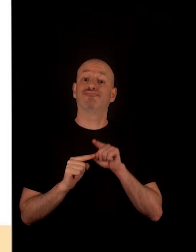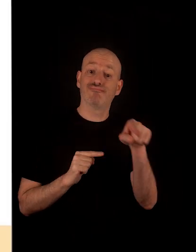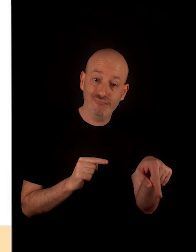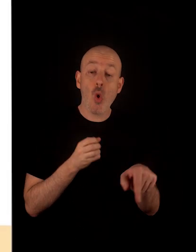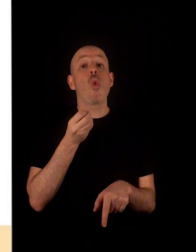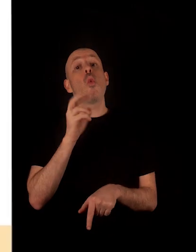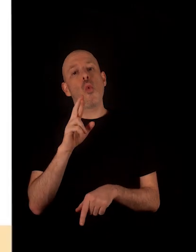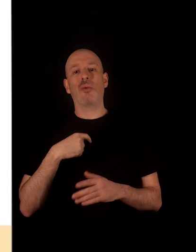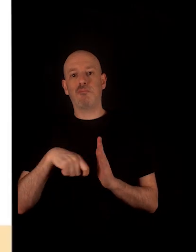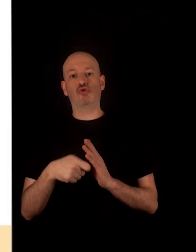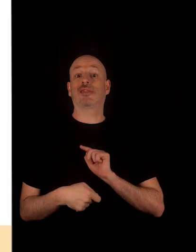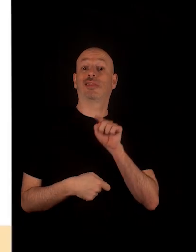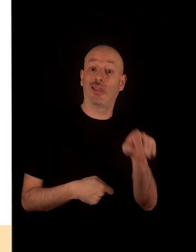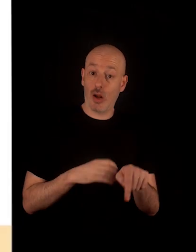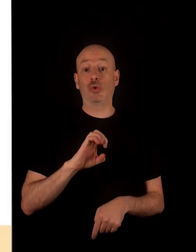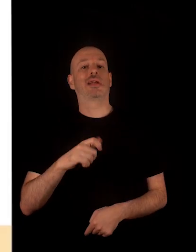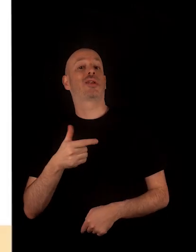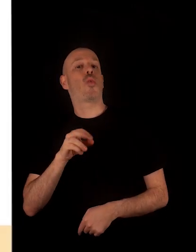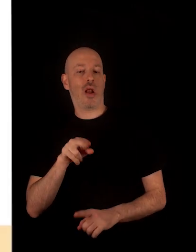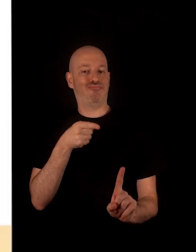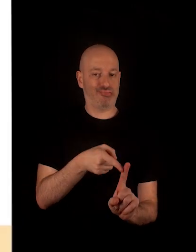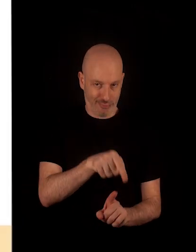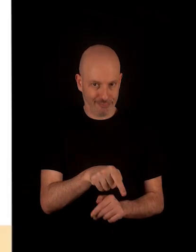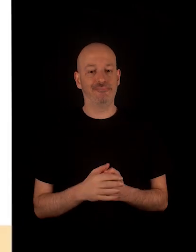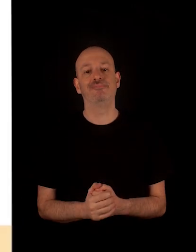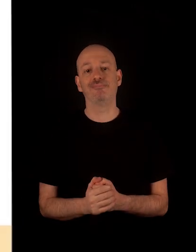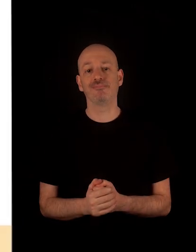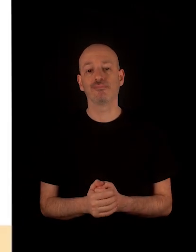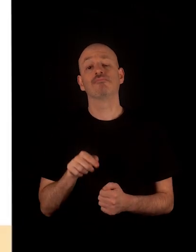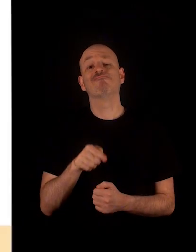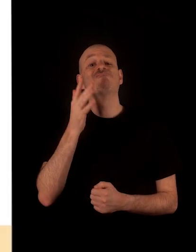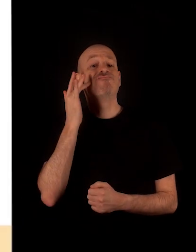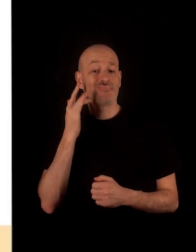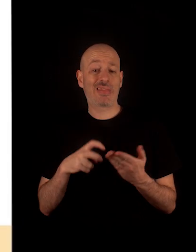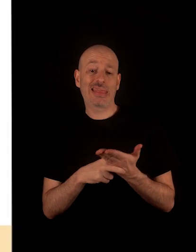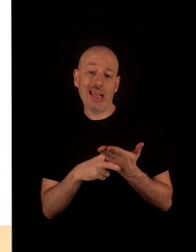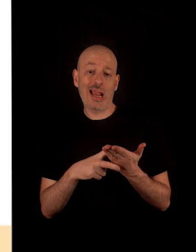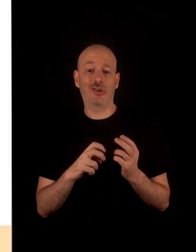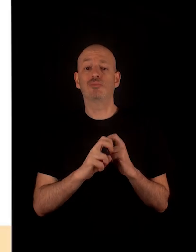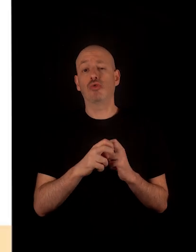and to manage the implementation of the project with them.